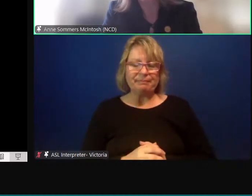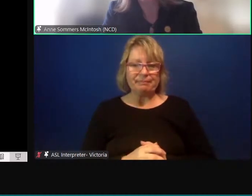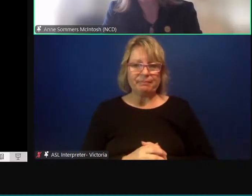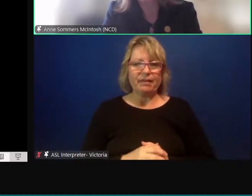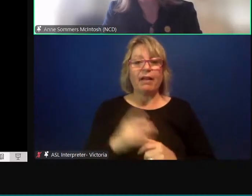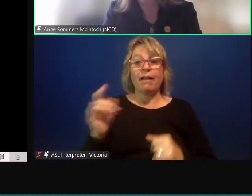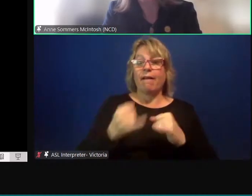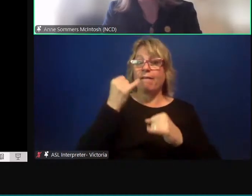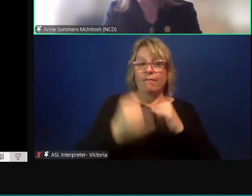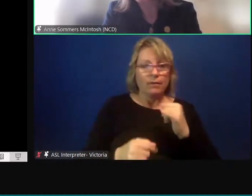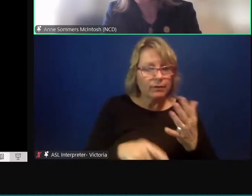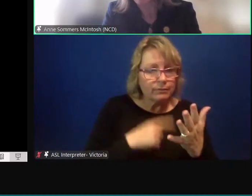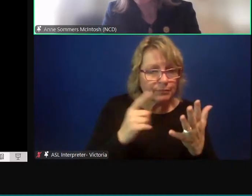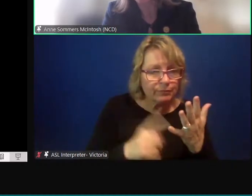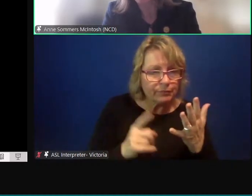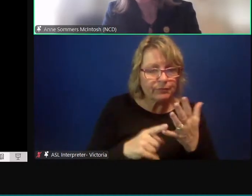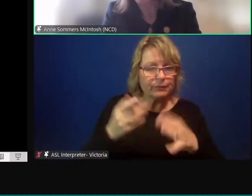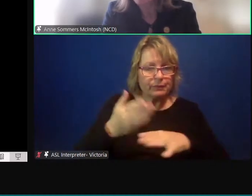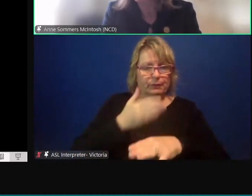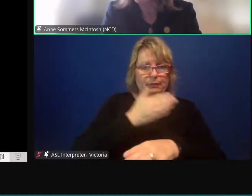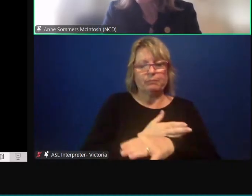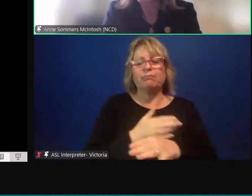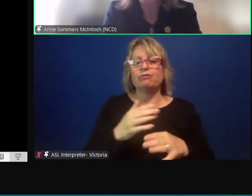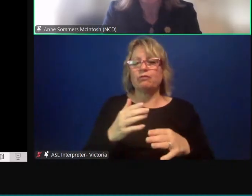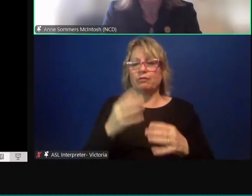our fifth pillar was improved data capturing. That's beginning to happen.